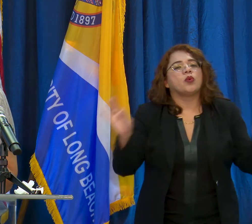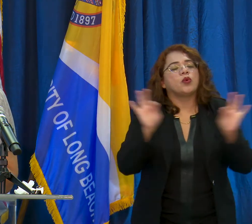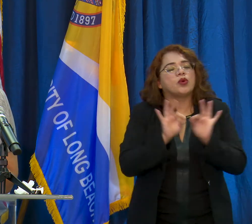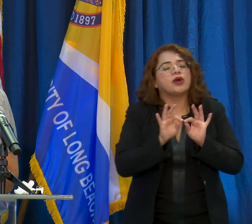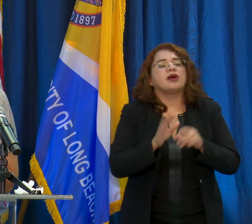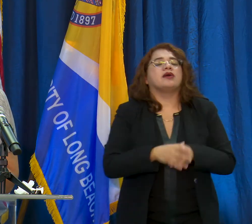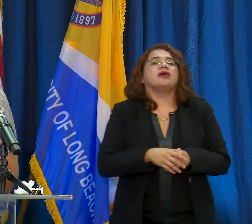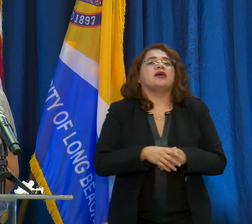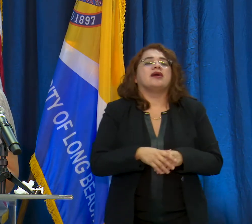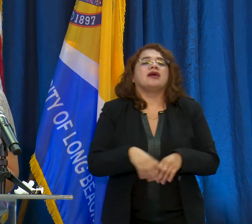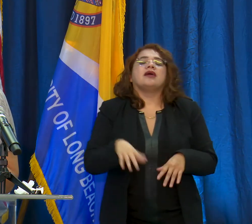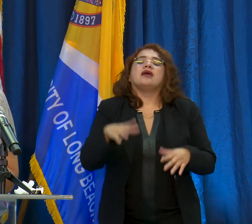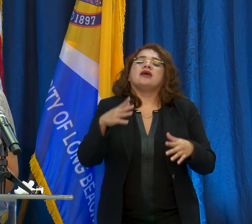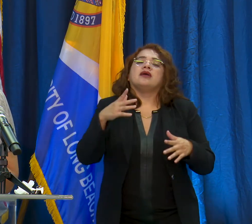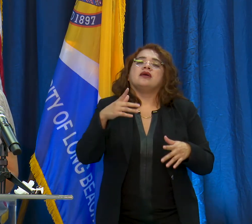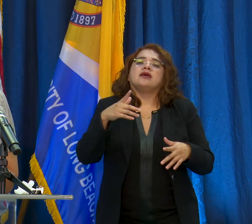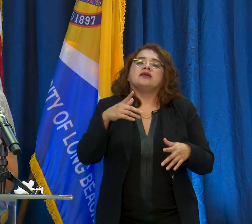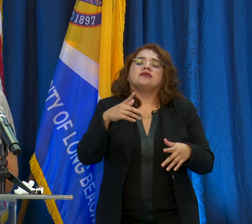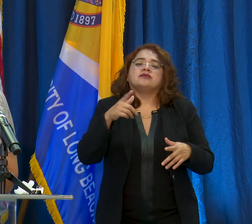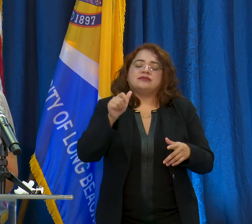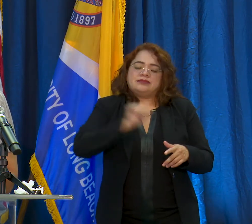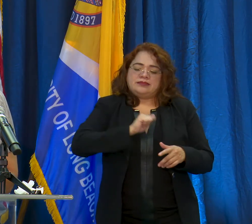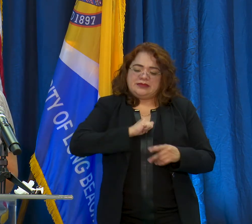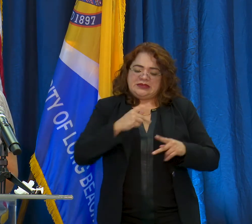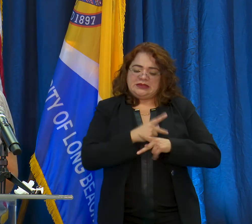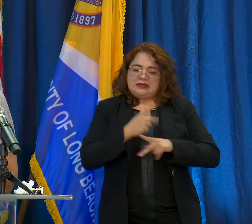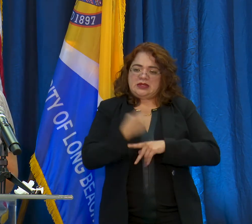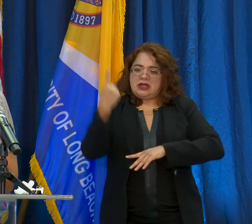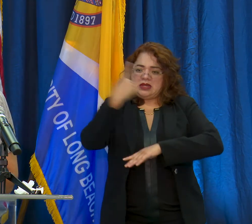that employers require a test to return to work.